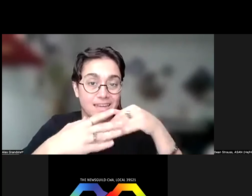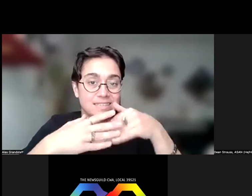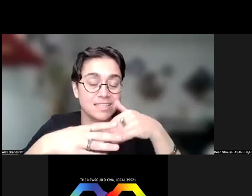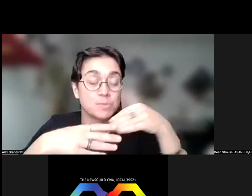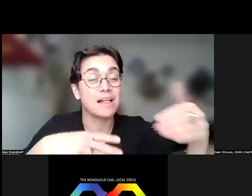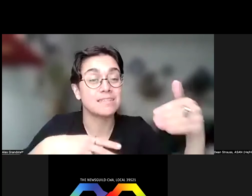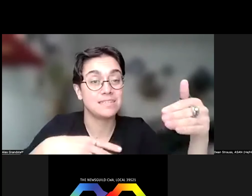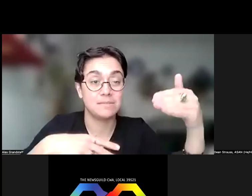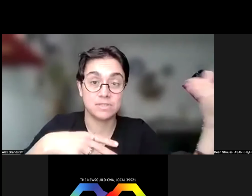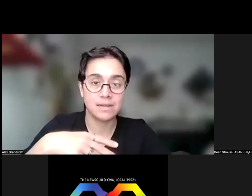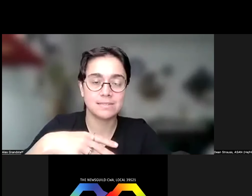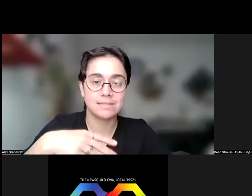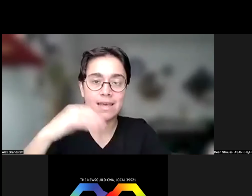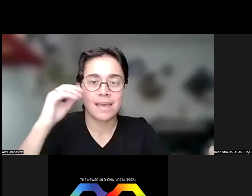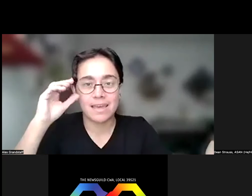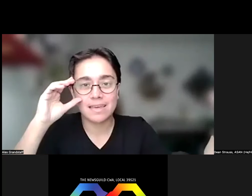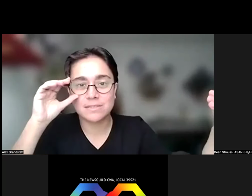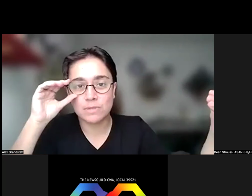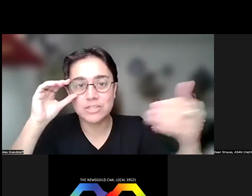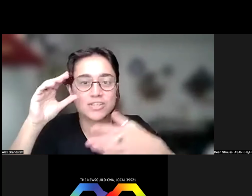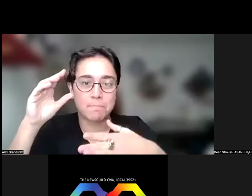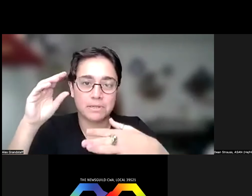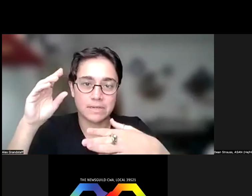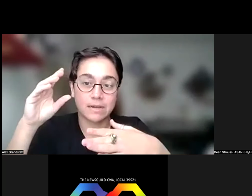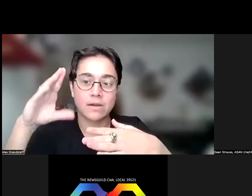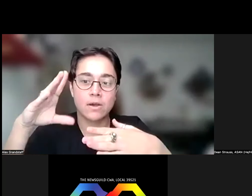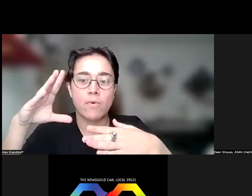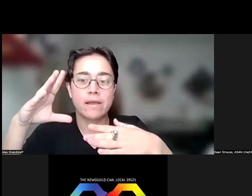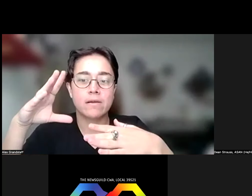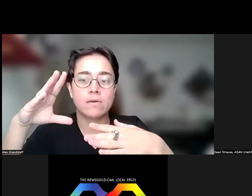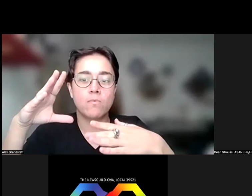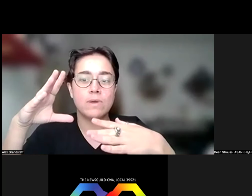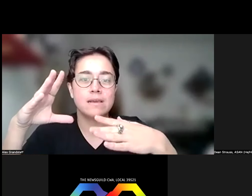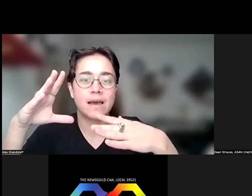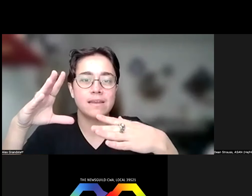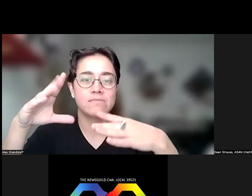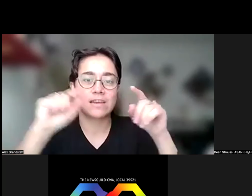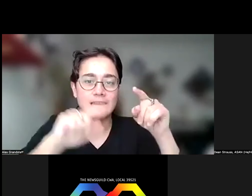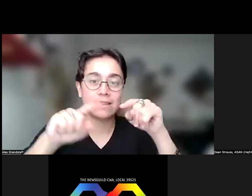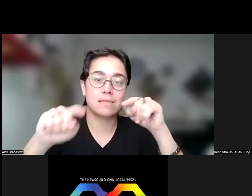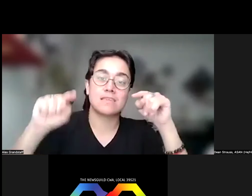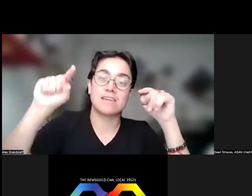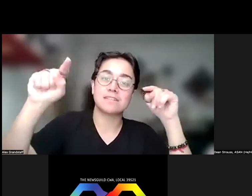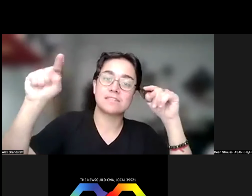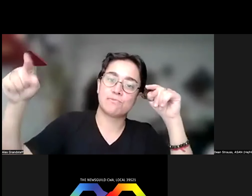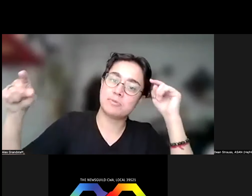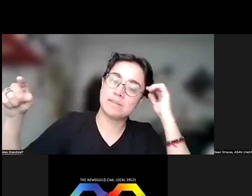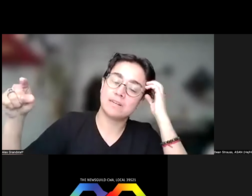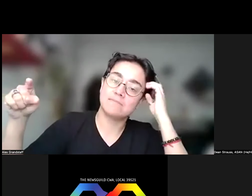Because that is, honestly, a lot of the policy work that ASAN and our policy